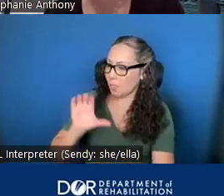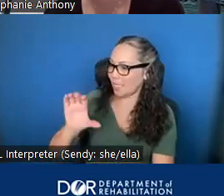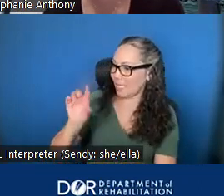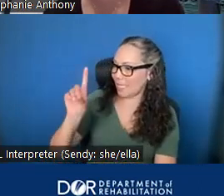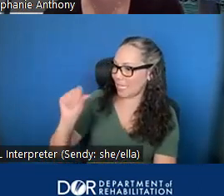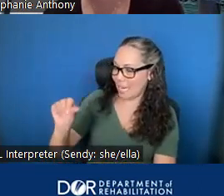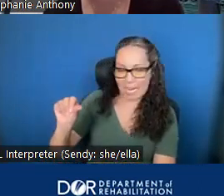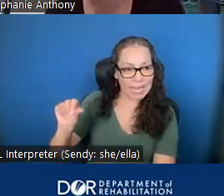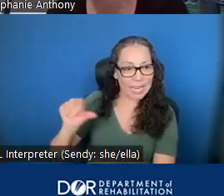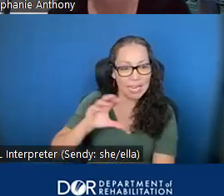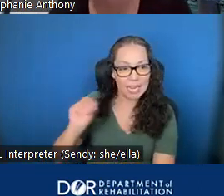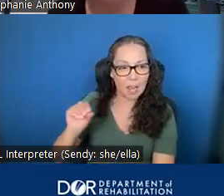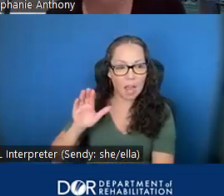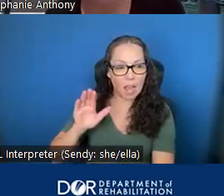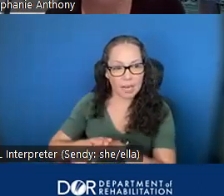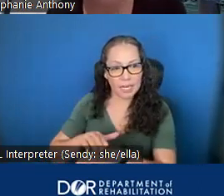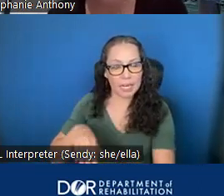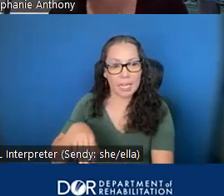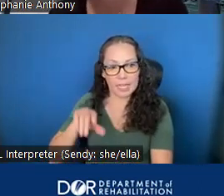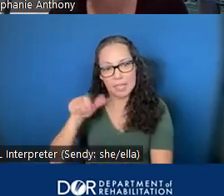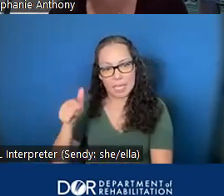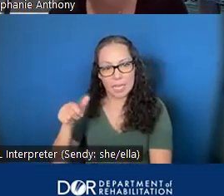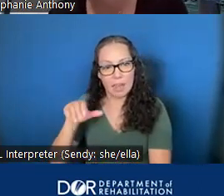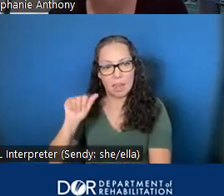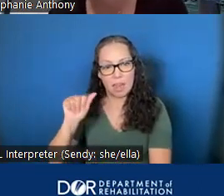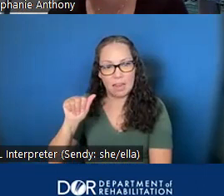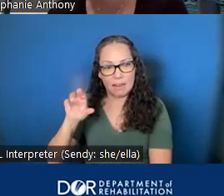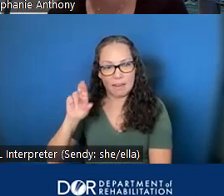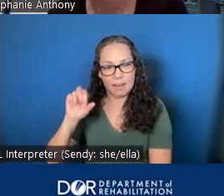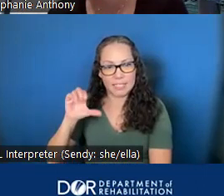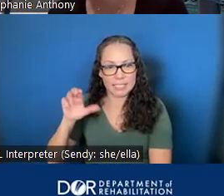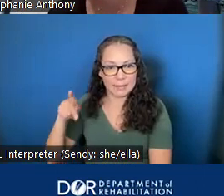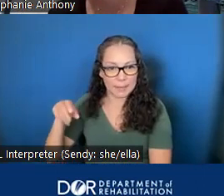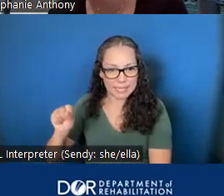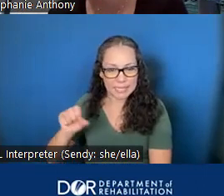piece and I just kind of want to mention that that you know we really do see ourselves as